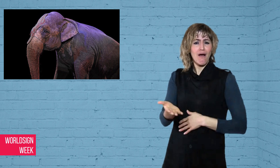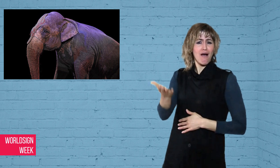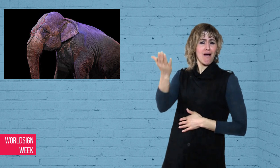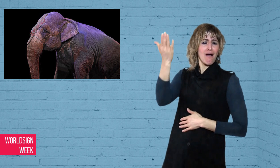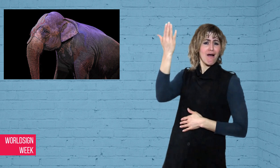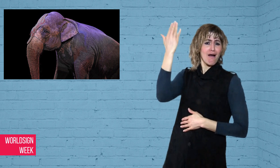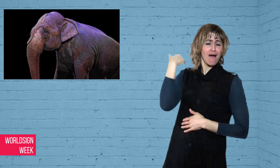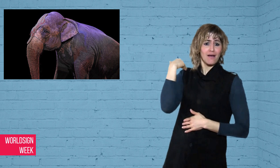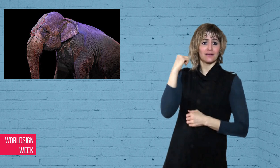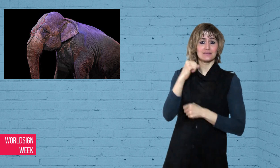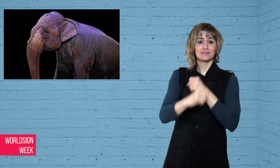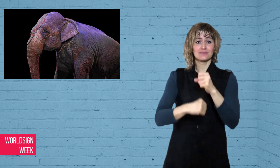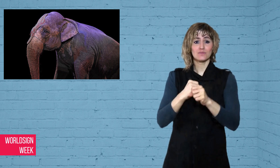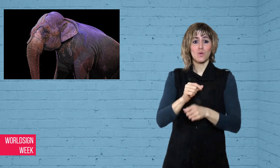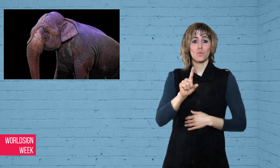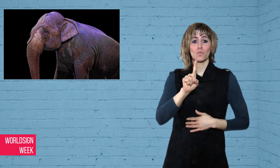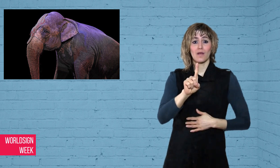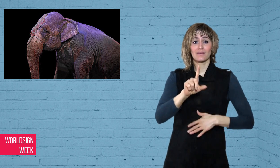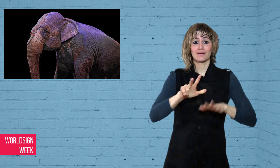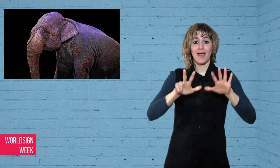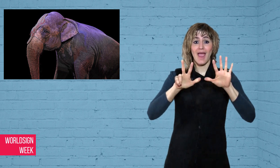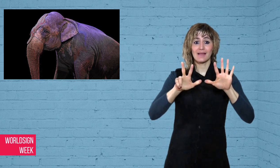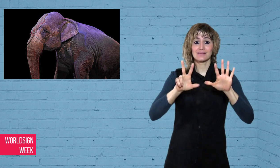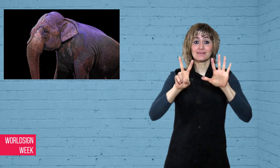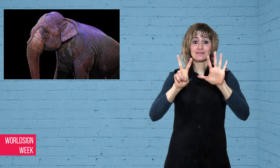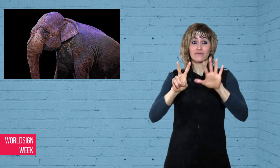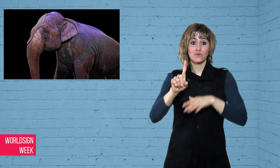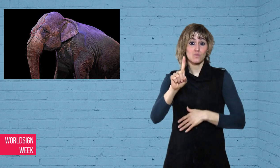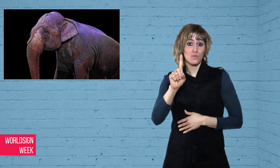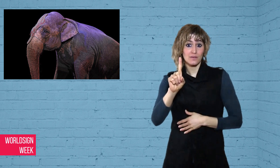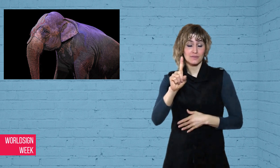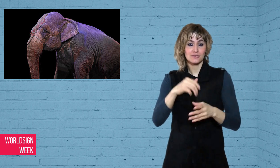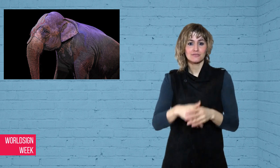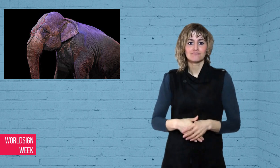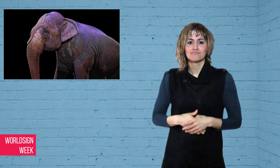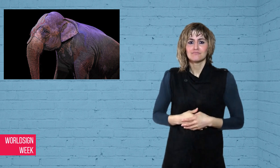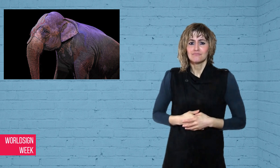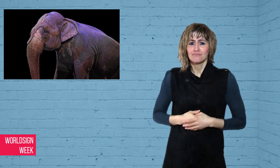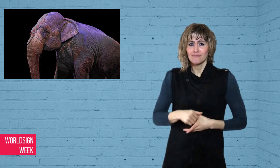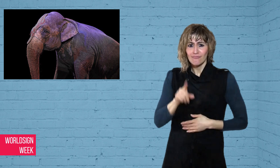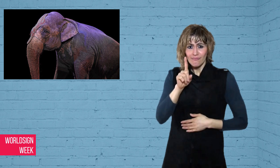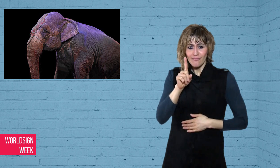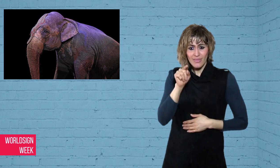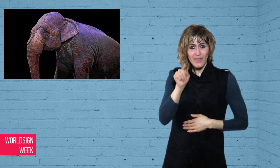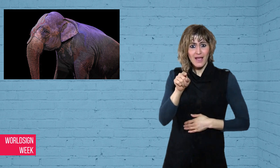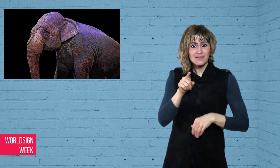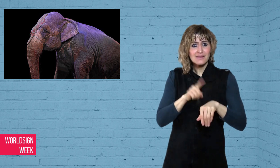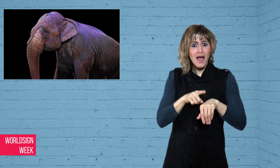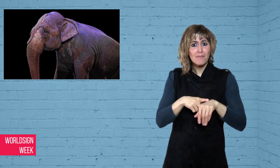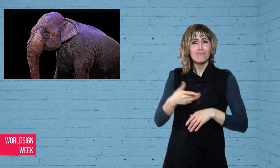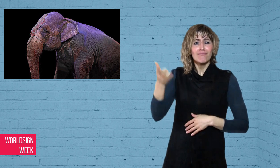It was created in 1871, automobiles or